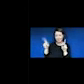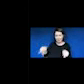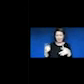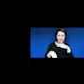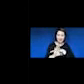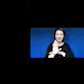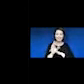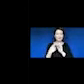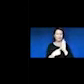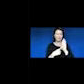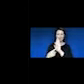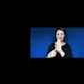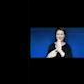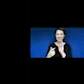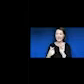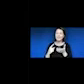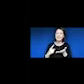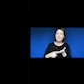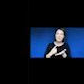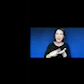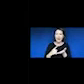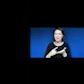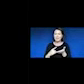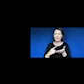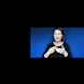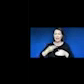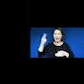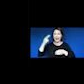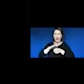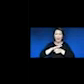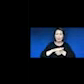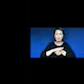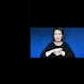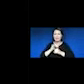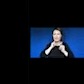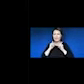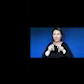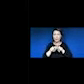Sometimes being in a pressured interview, panel type scenario can bring a little anxiety,